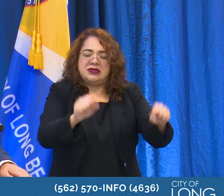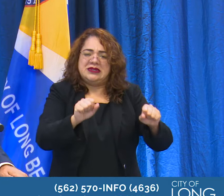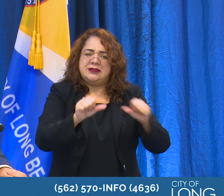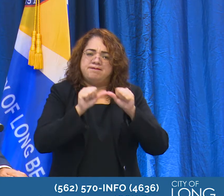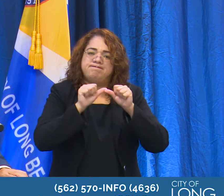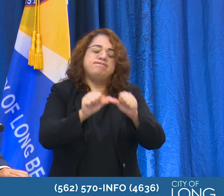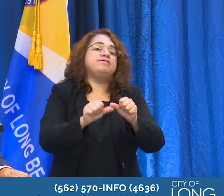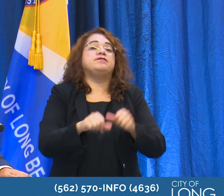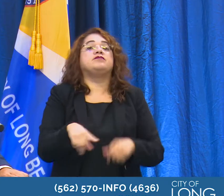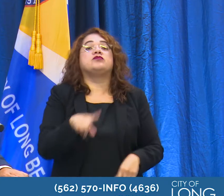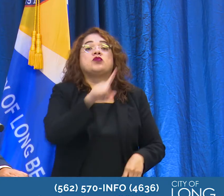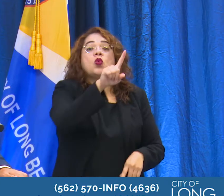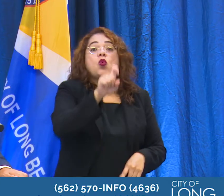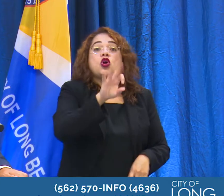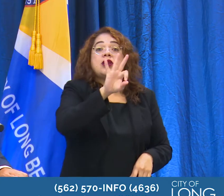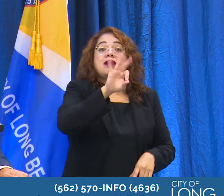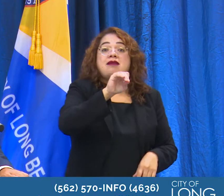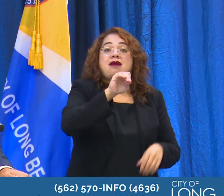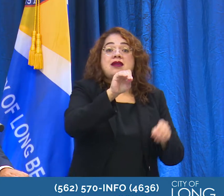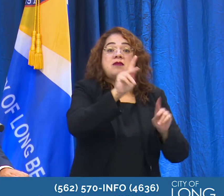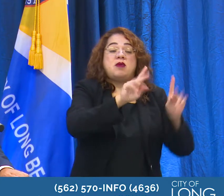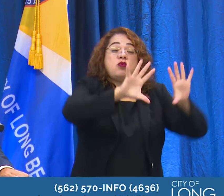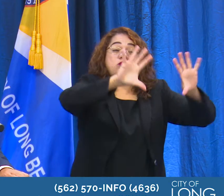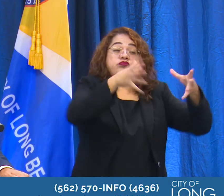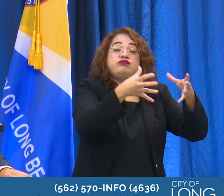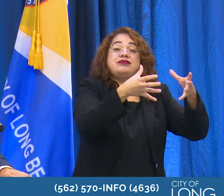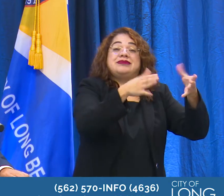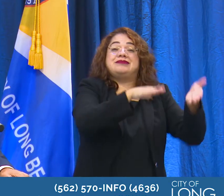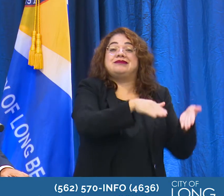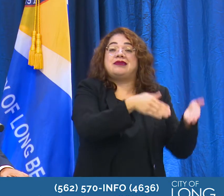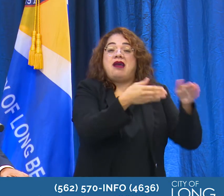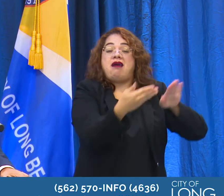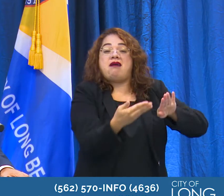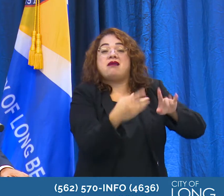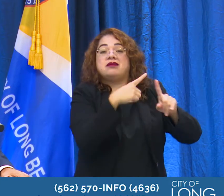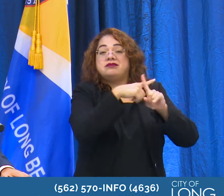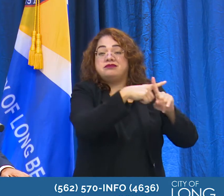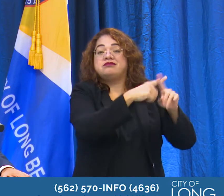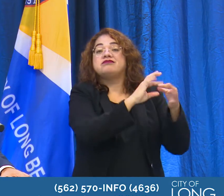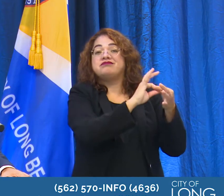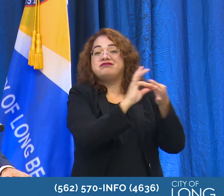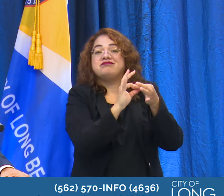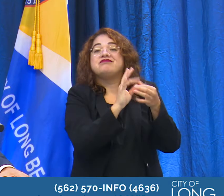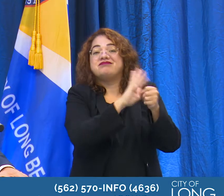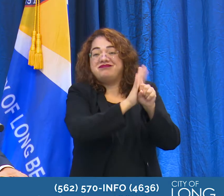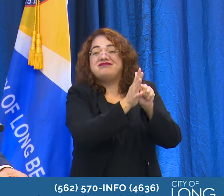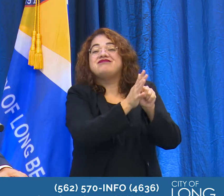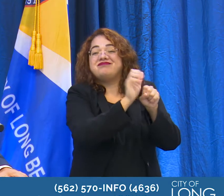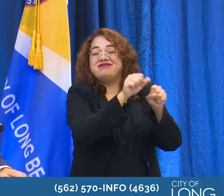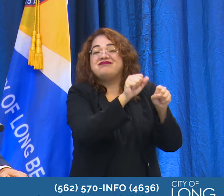lost 190 residents to COVID-19. Each one someone that folks loved,